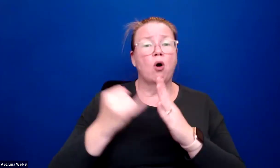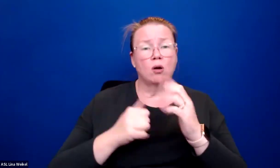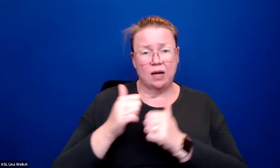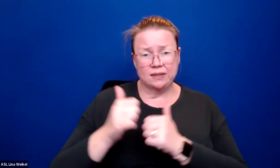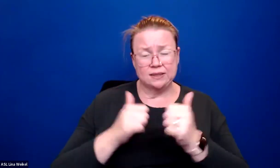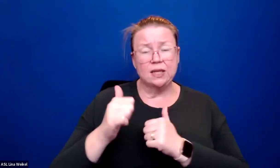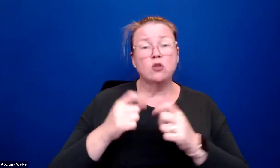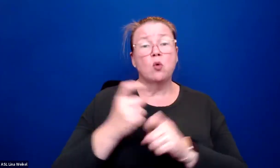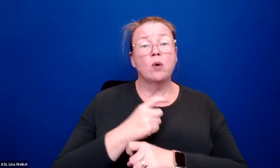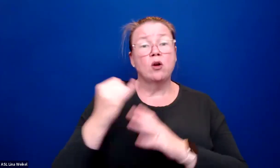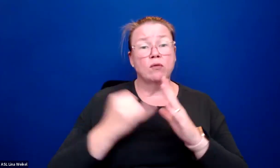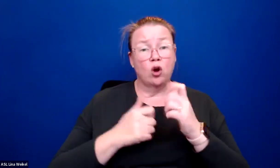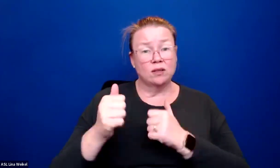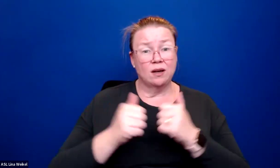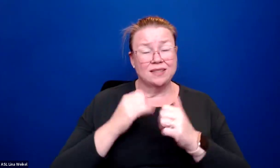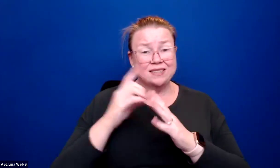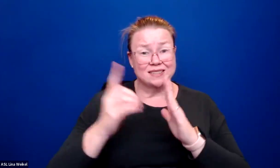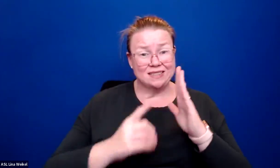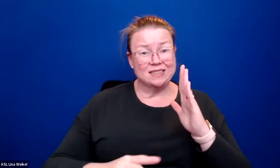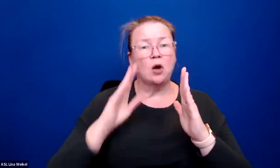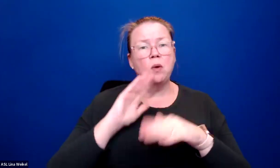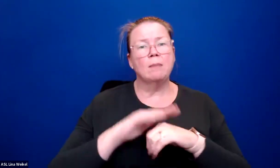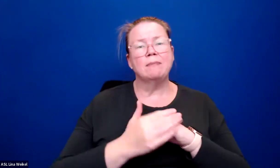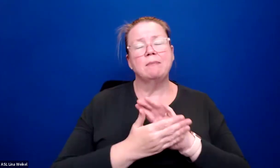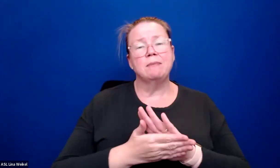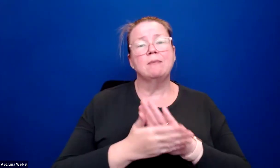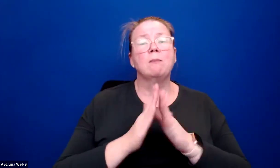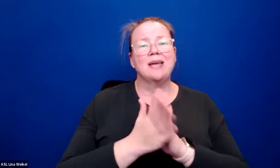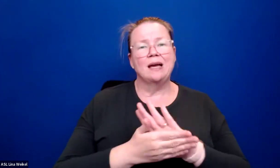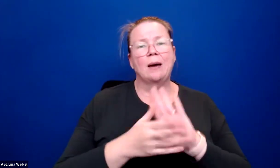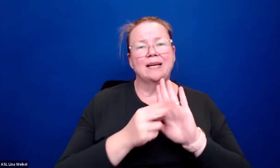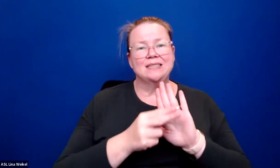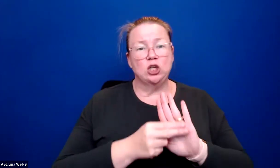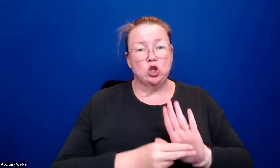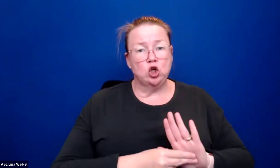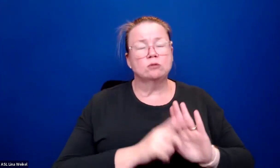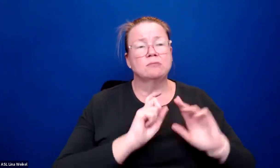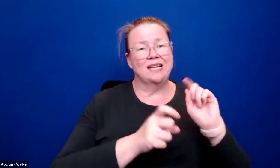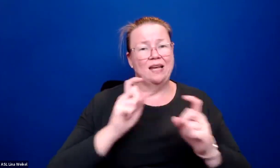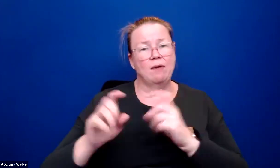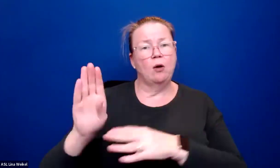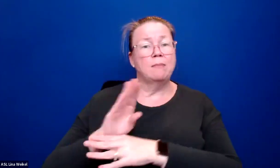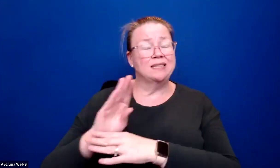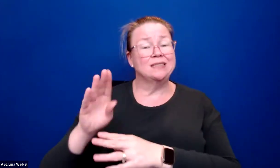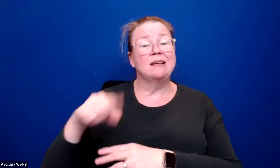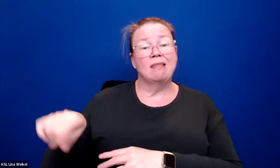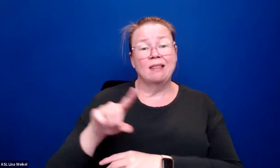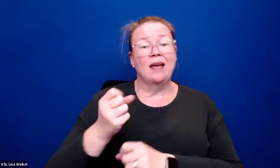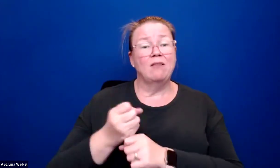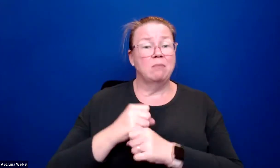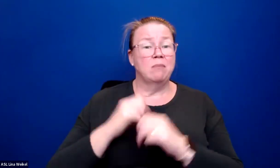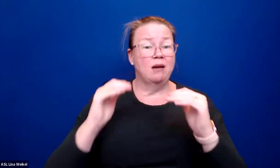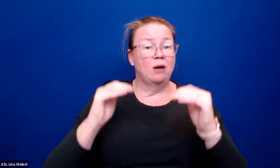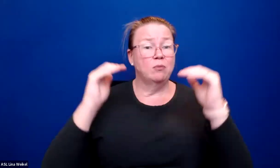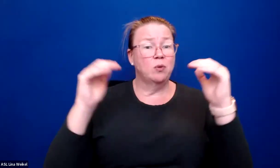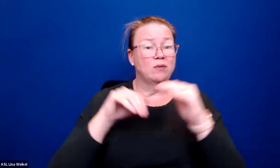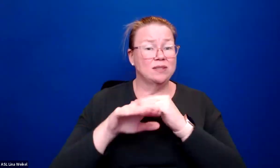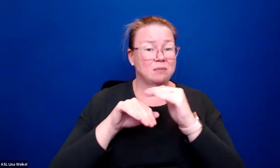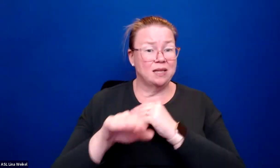Kendra Brown: design is going to be made into a sticker that we can give out to businesses that have made a upgrades to accessibility in